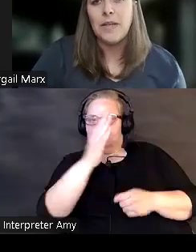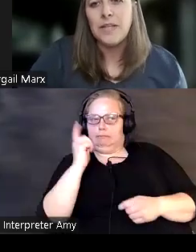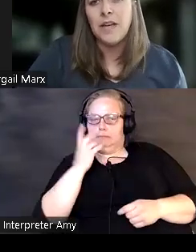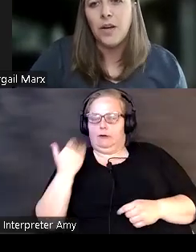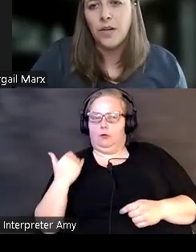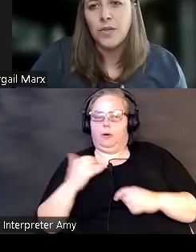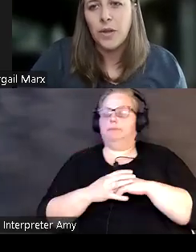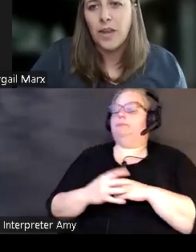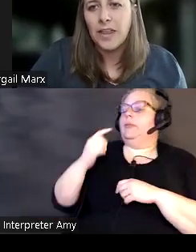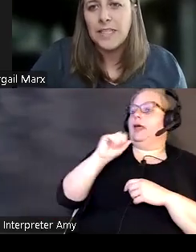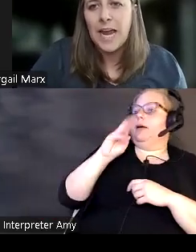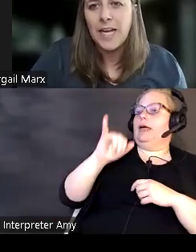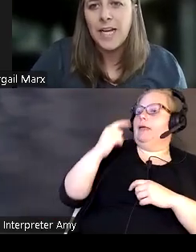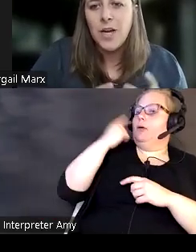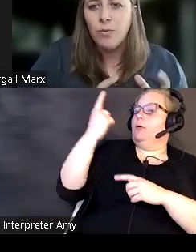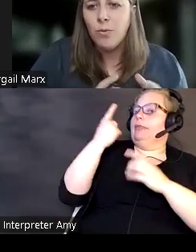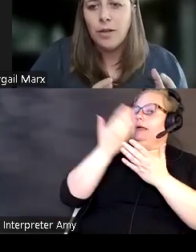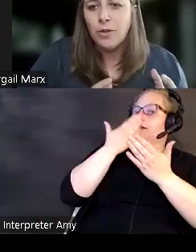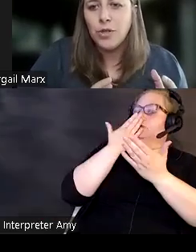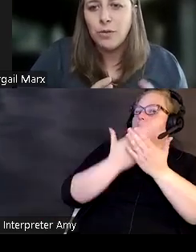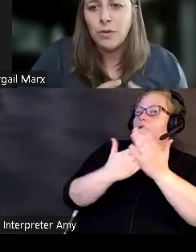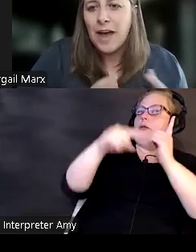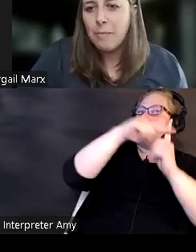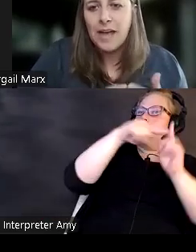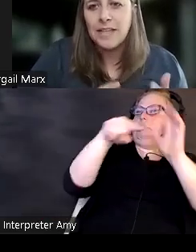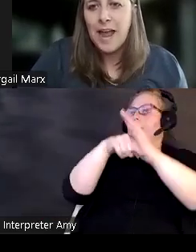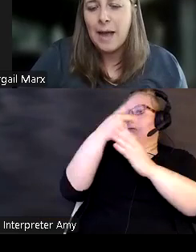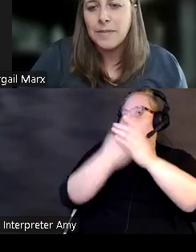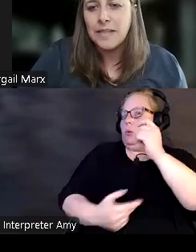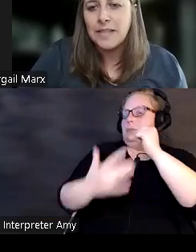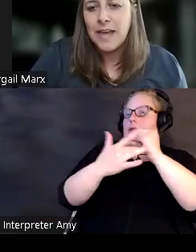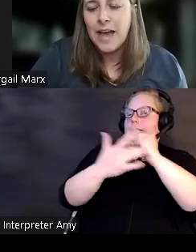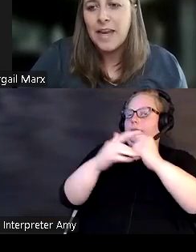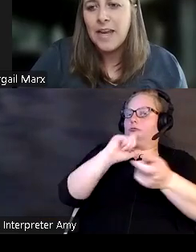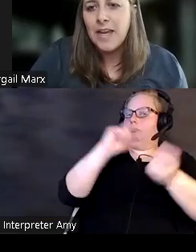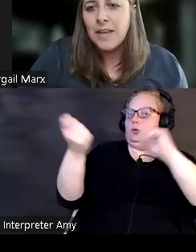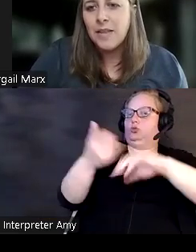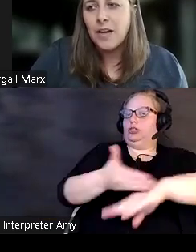a blessing and a curse with the tech revolution with iPads and apps is that